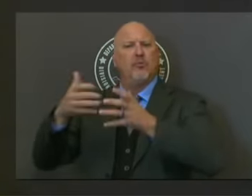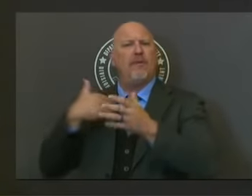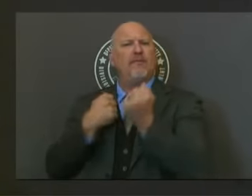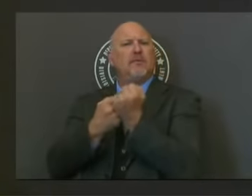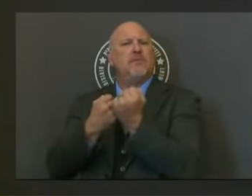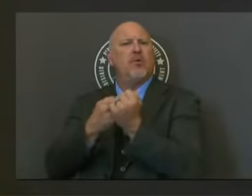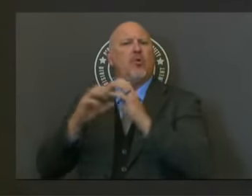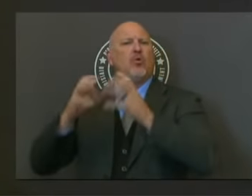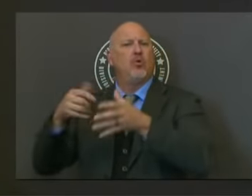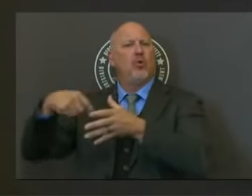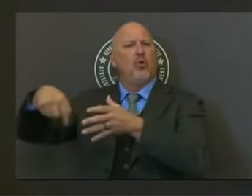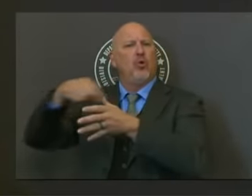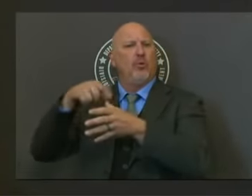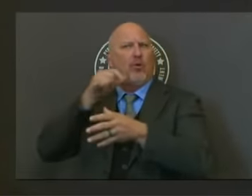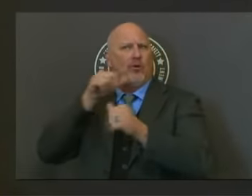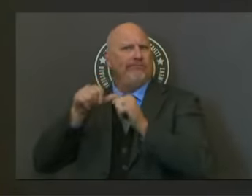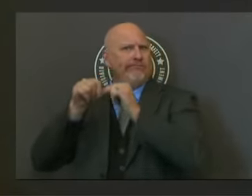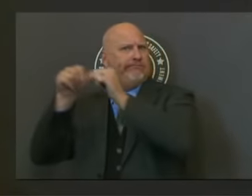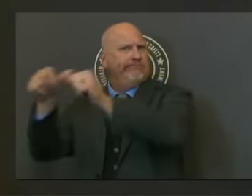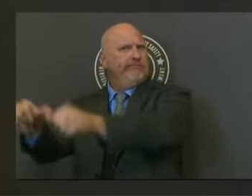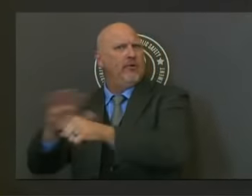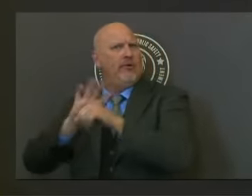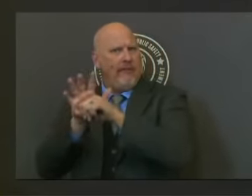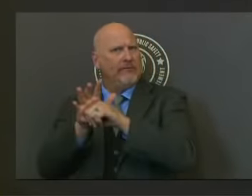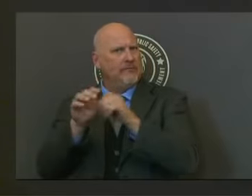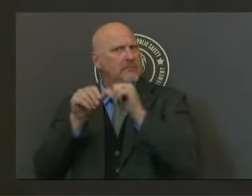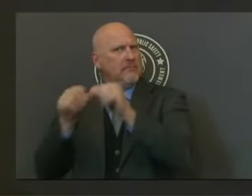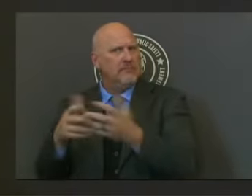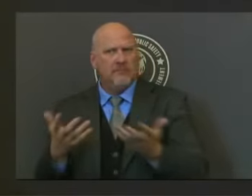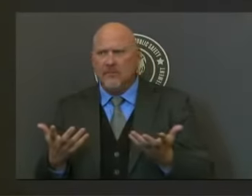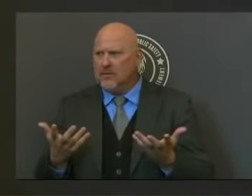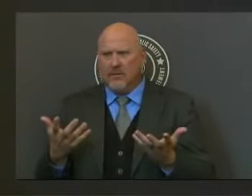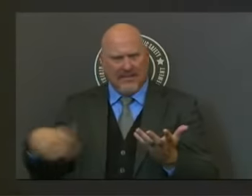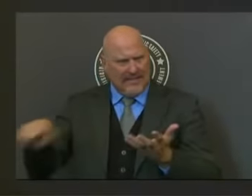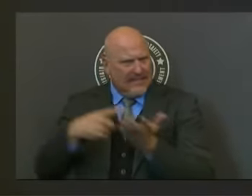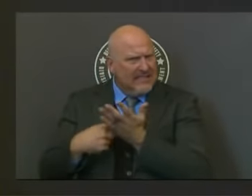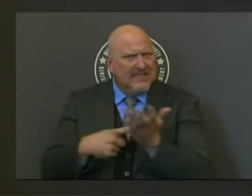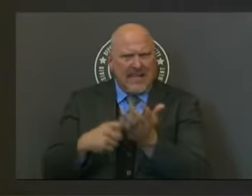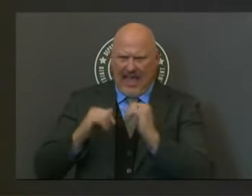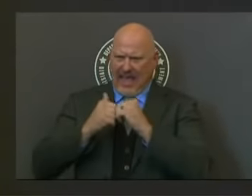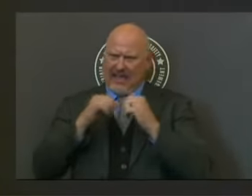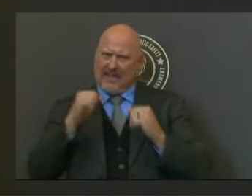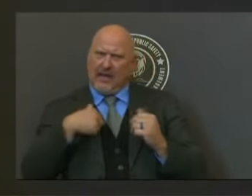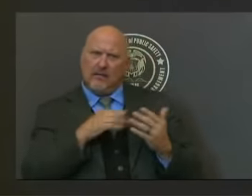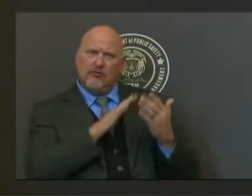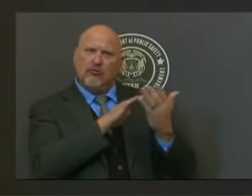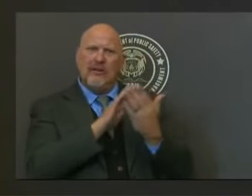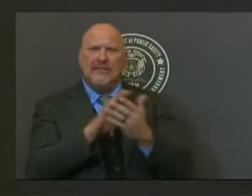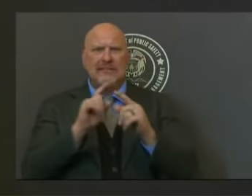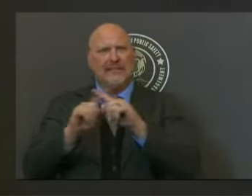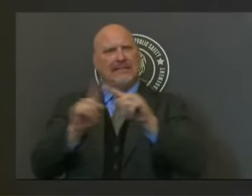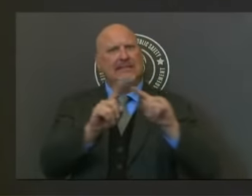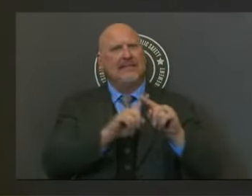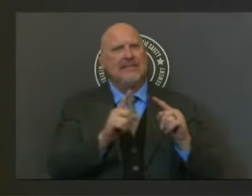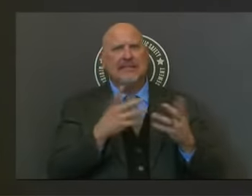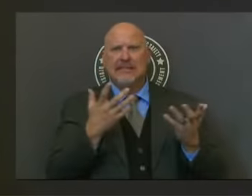an answer what do we do about this to see if we can fax